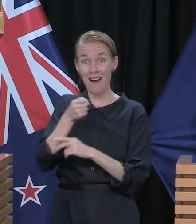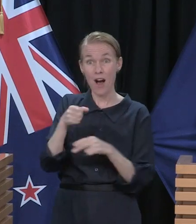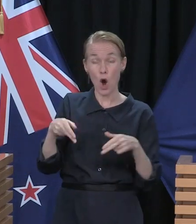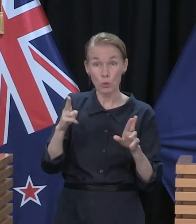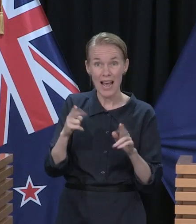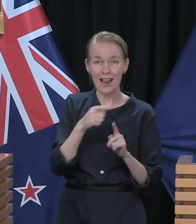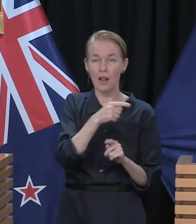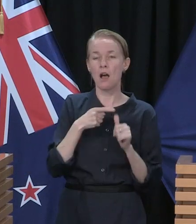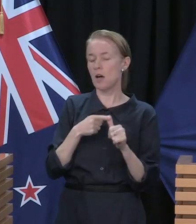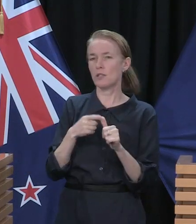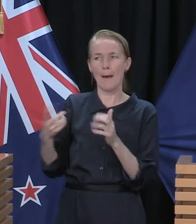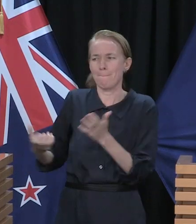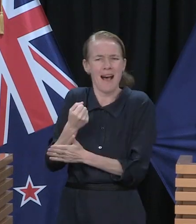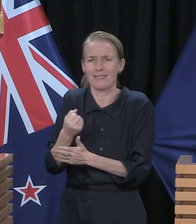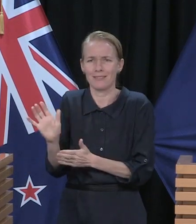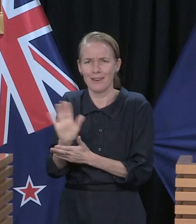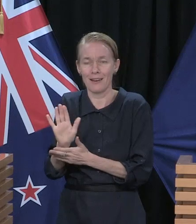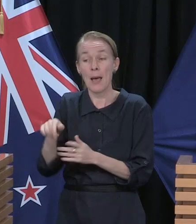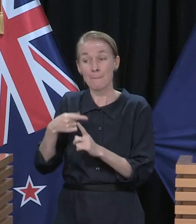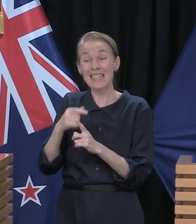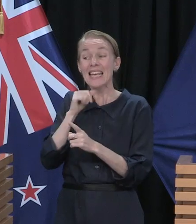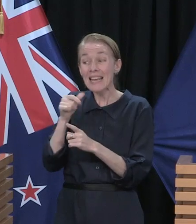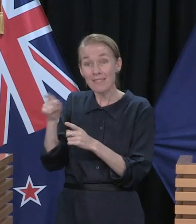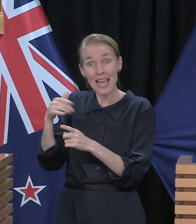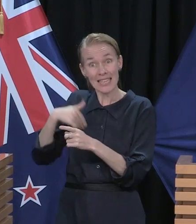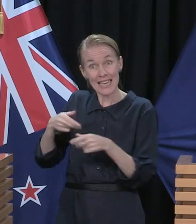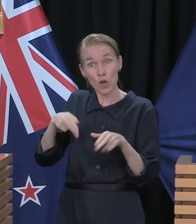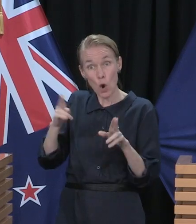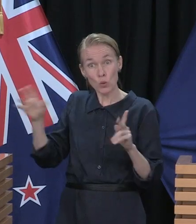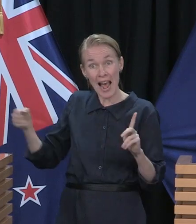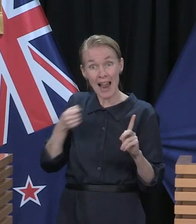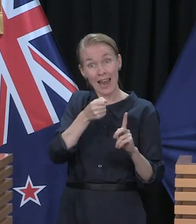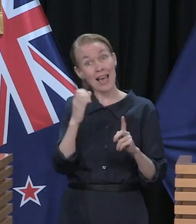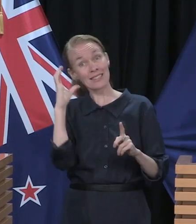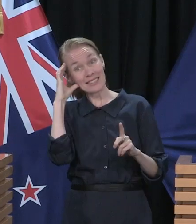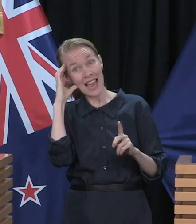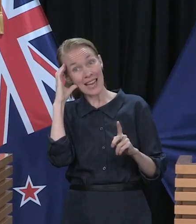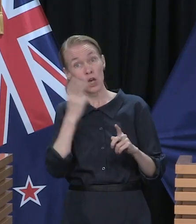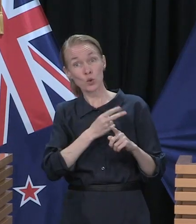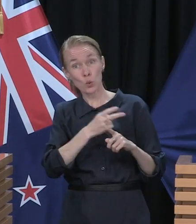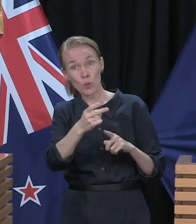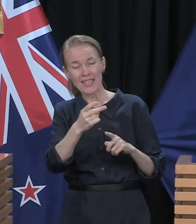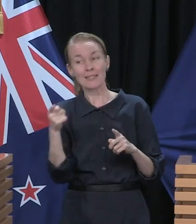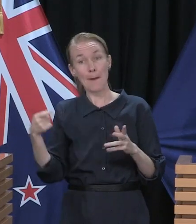that pop up? No. There is no mandatory quarantining at the moment, and no, they wouldn't have to pay for that.